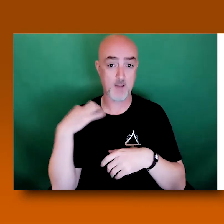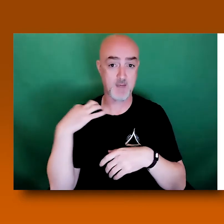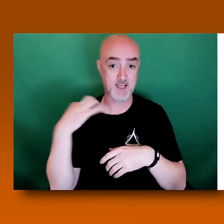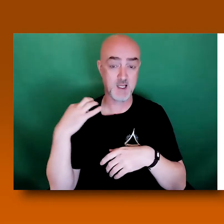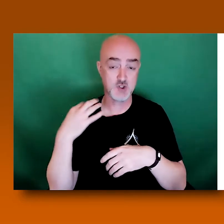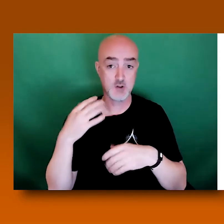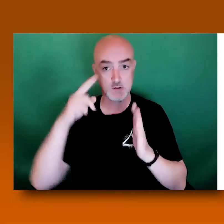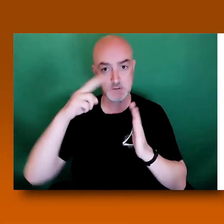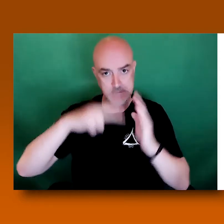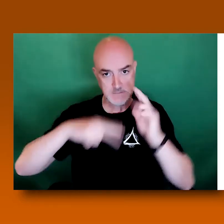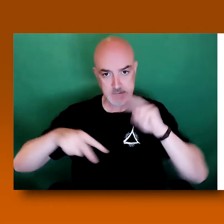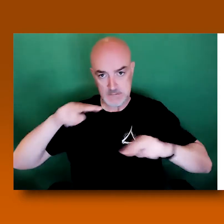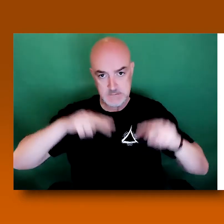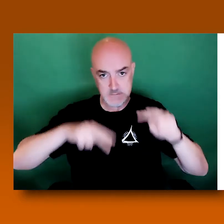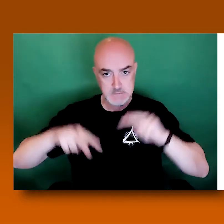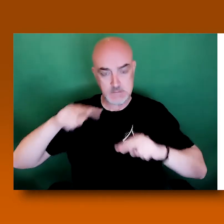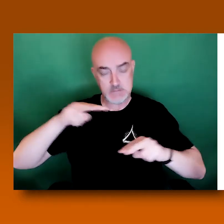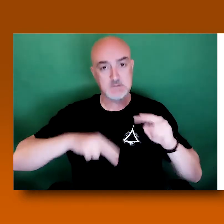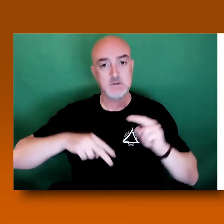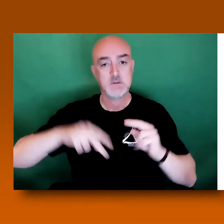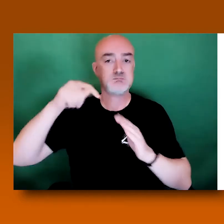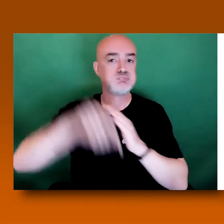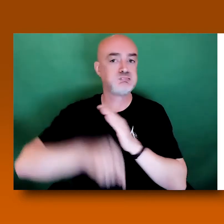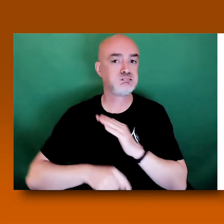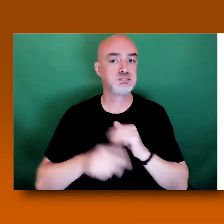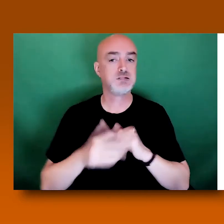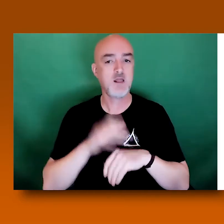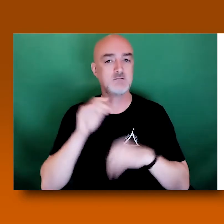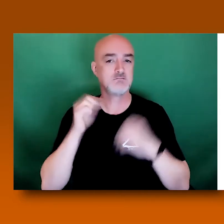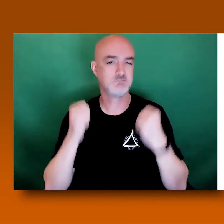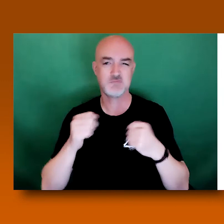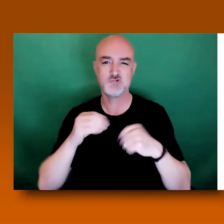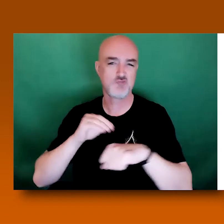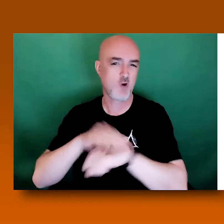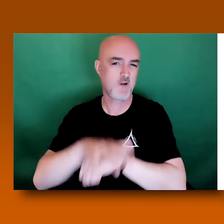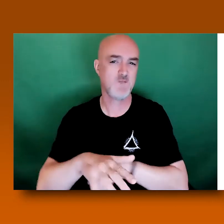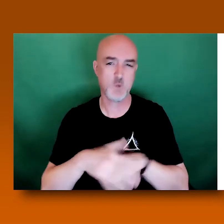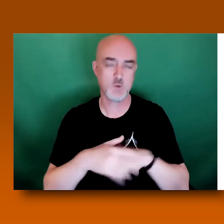of the time that reviewers 1, 2, and 3 spent with your overall application